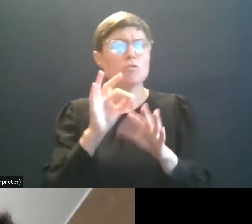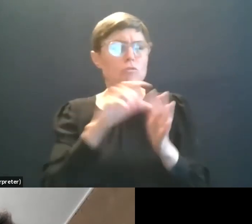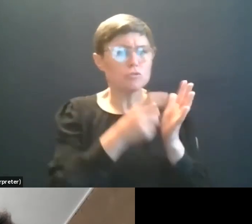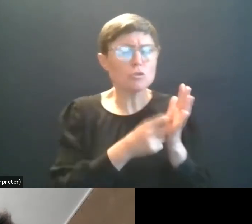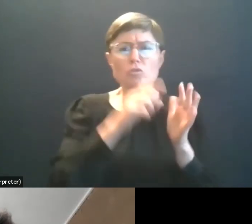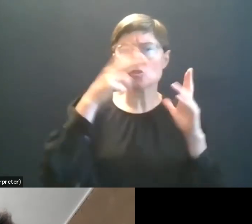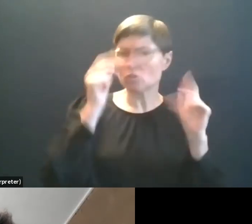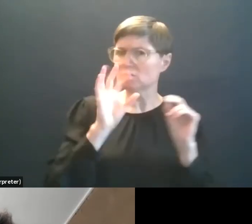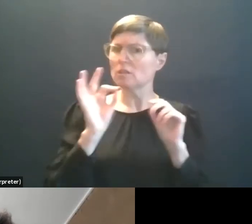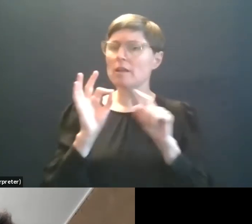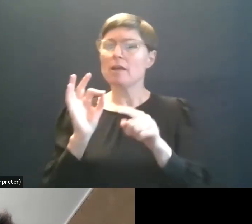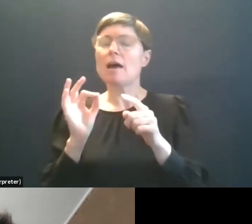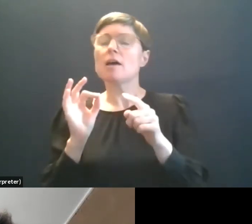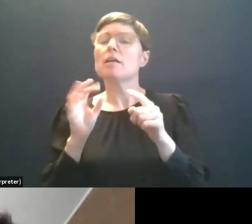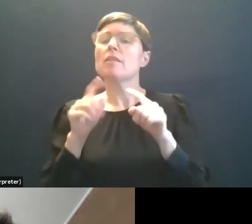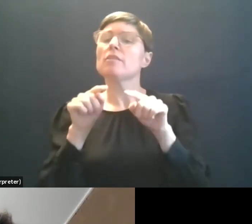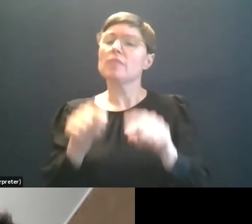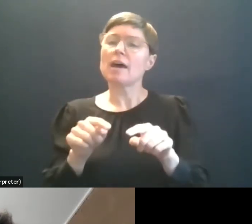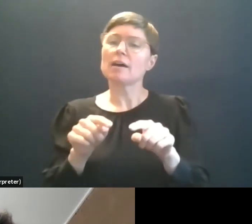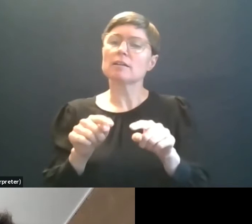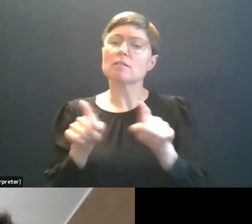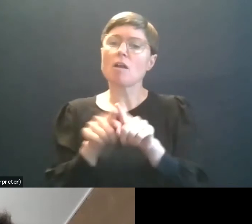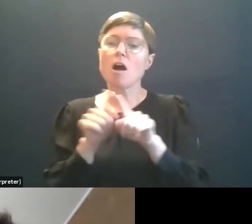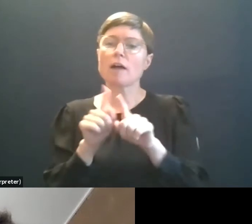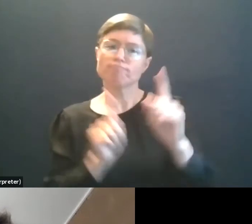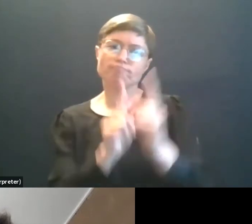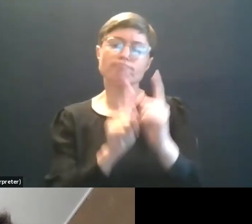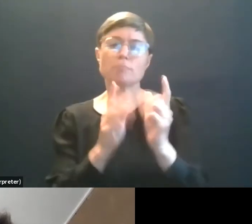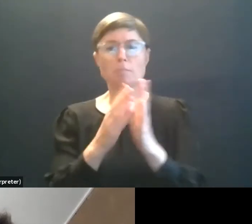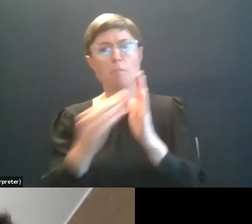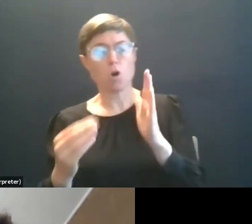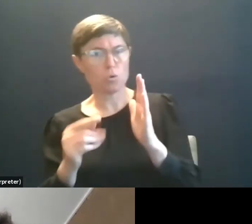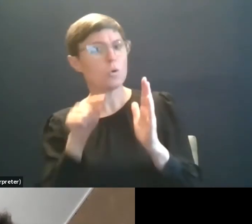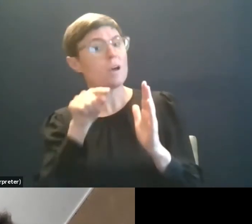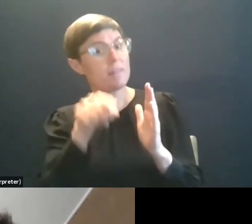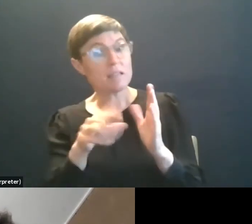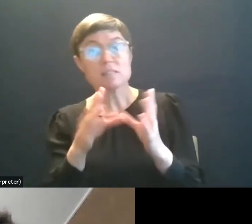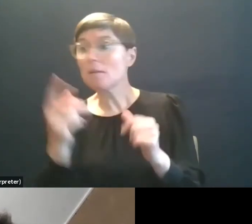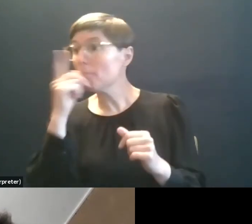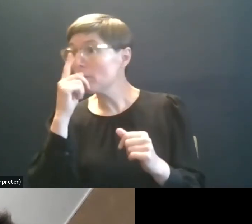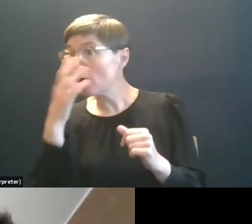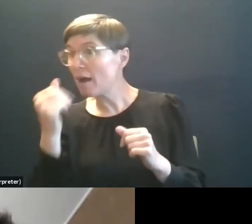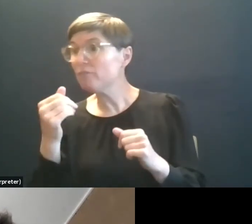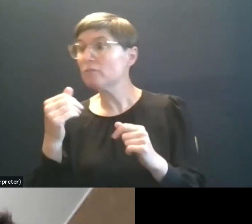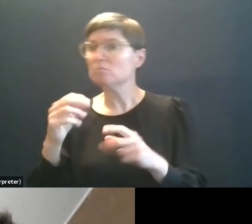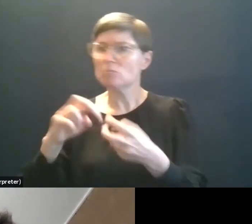are perhaps experiencing some difficulties but do not need a clinical intervention. We